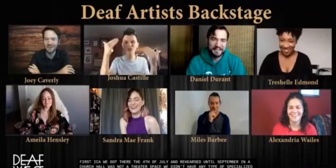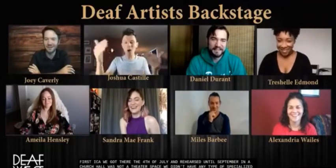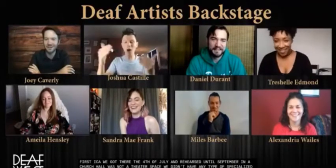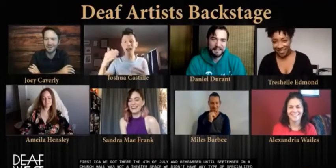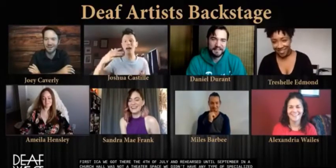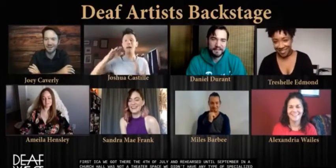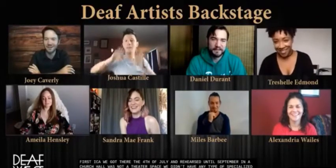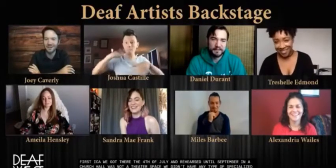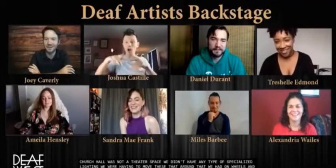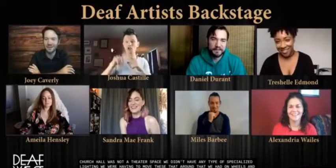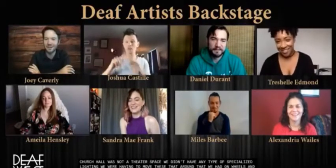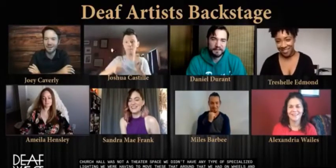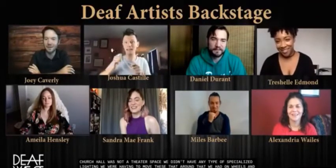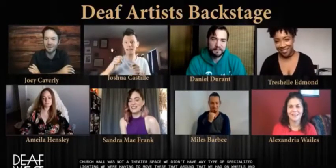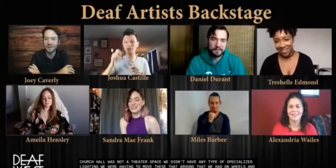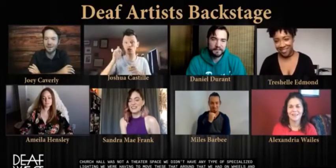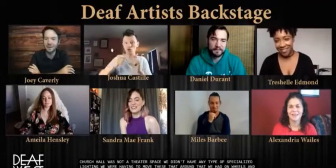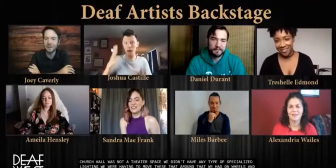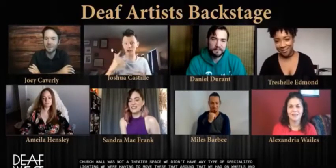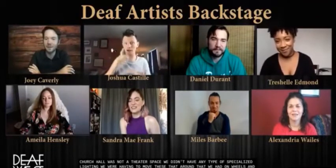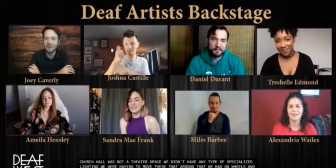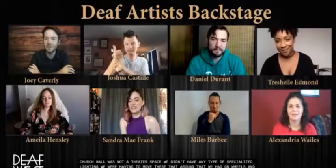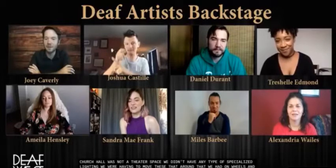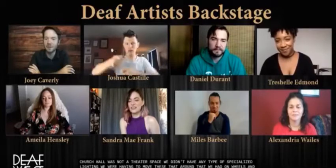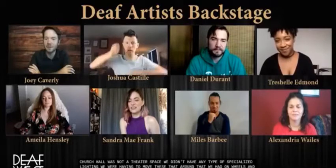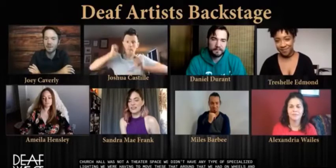And so, we played some music and had a great time.